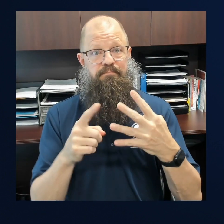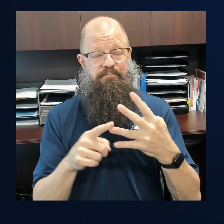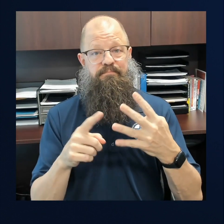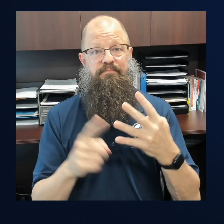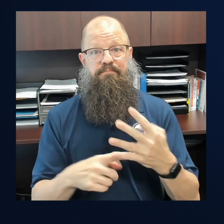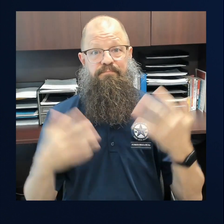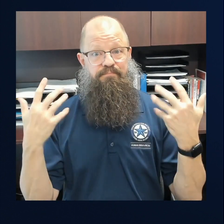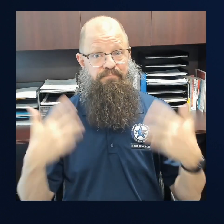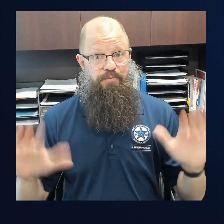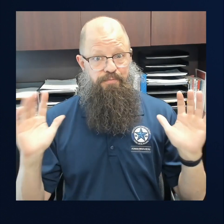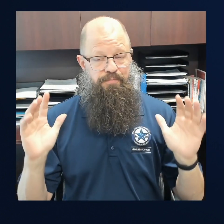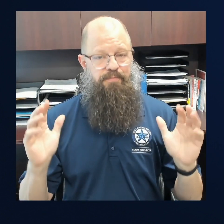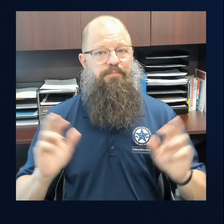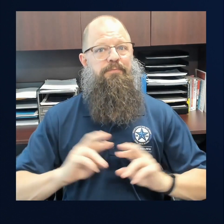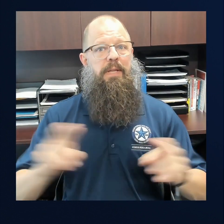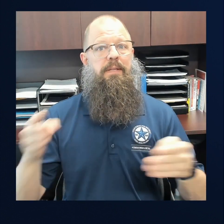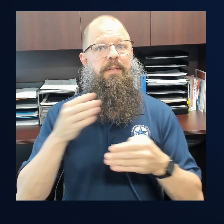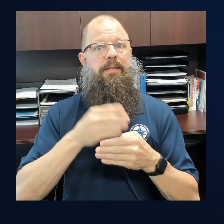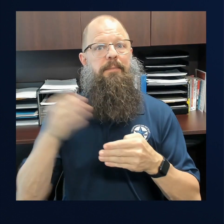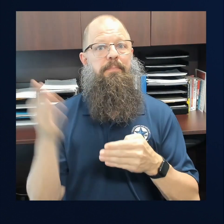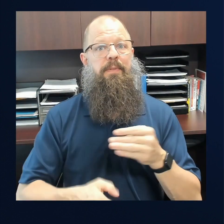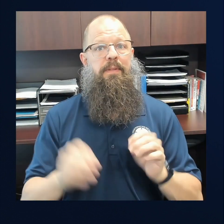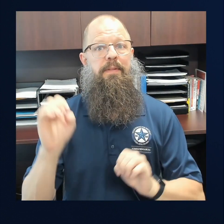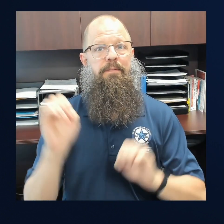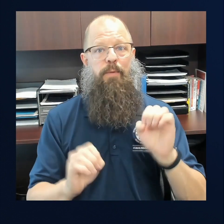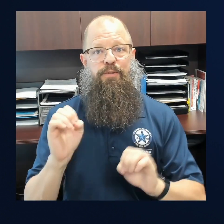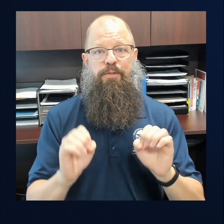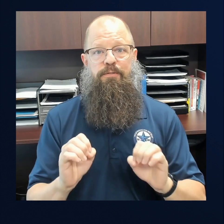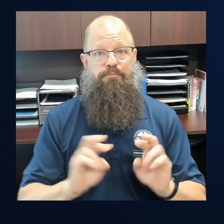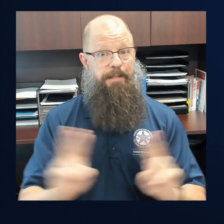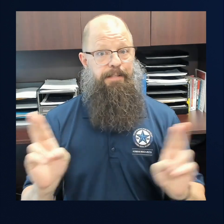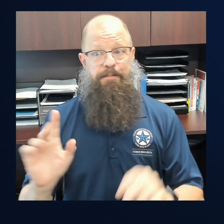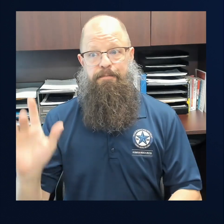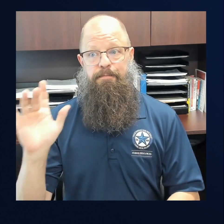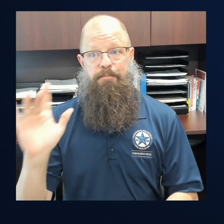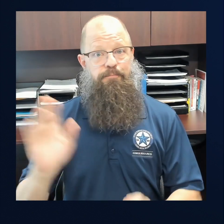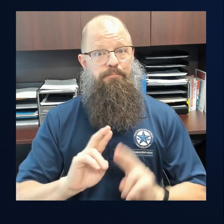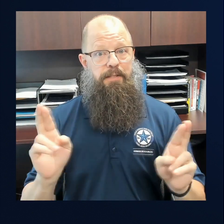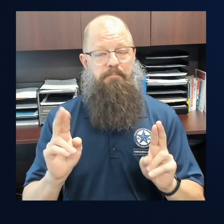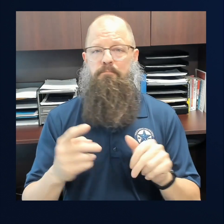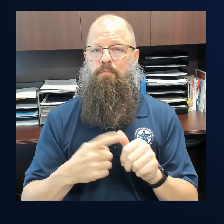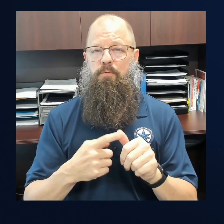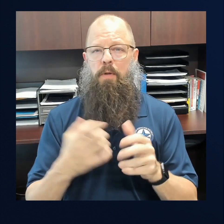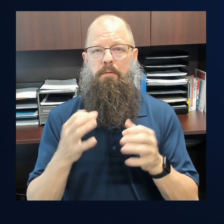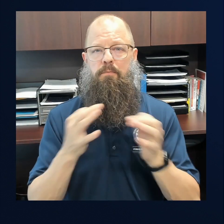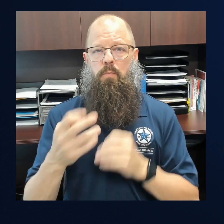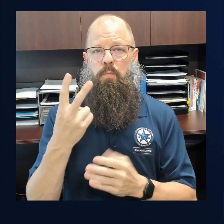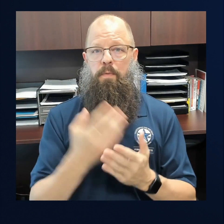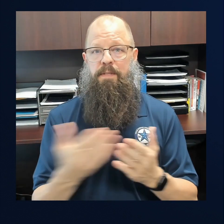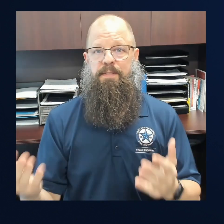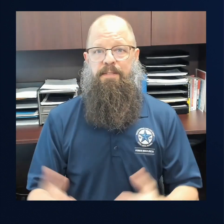you've completed the four areas, then you're ready to complete that part of the evaluation. First I